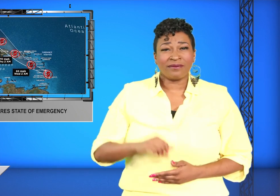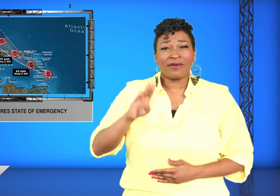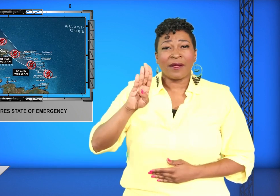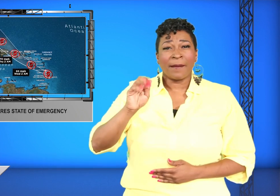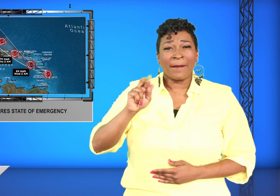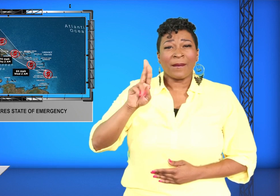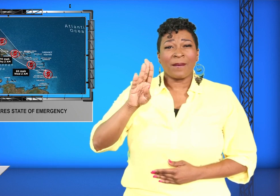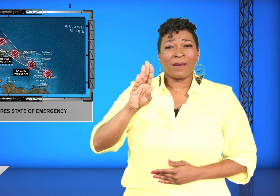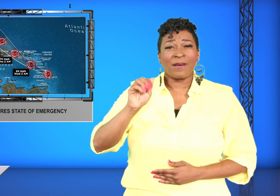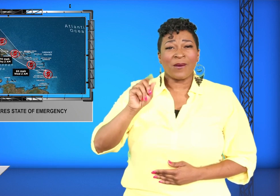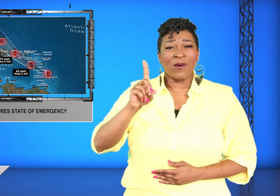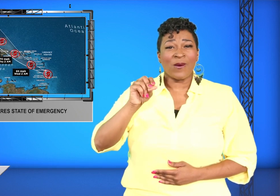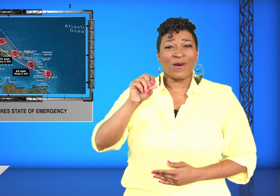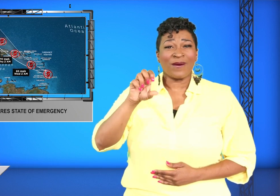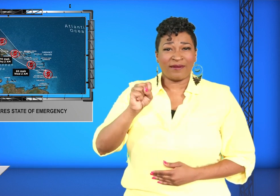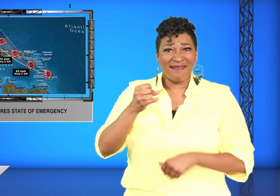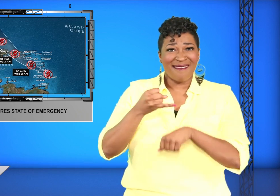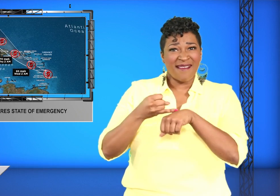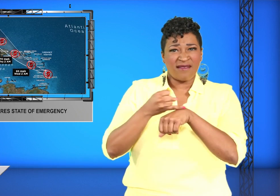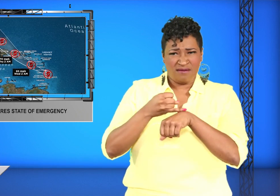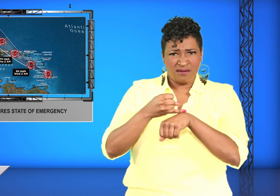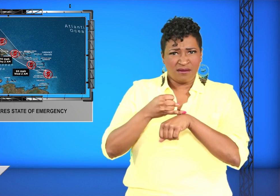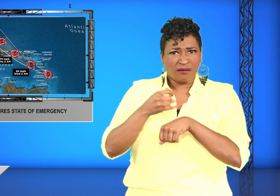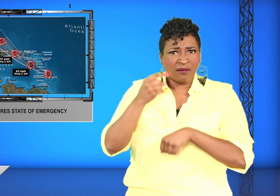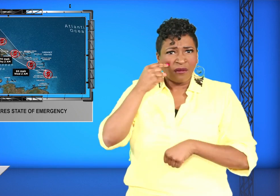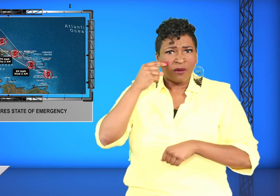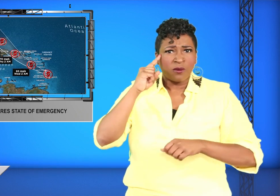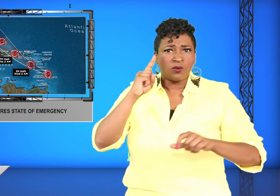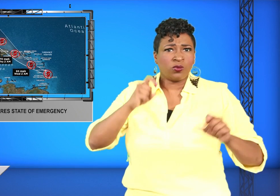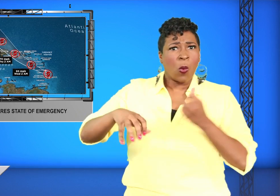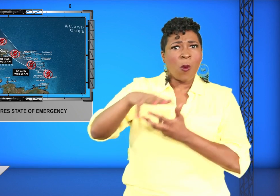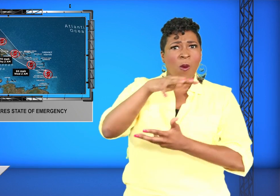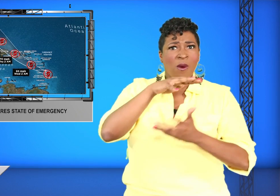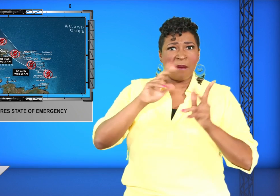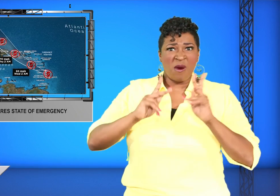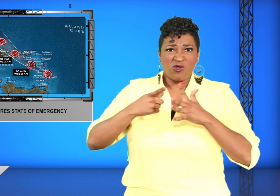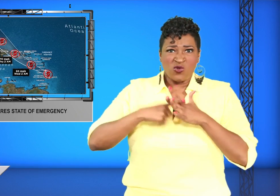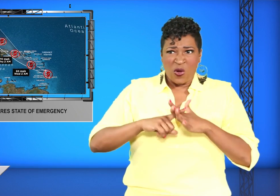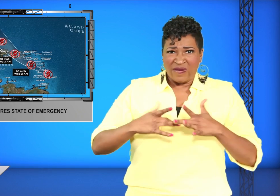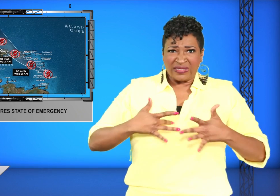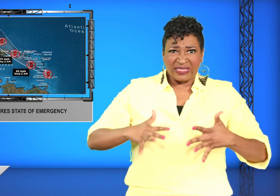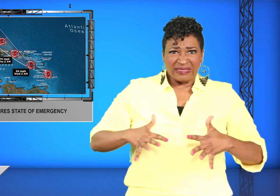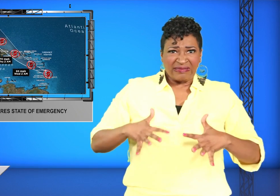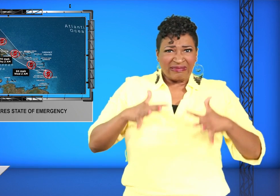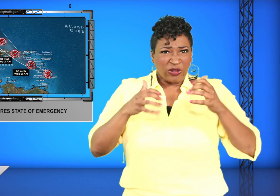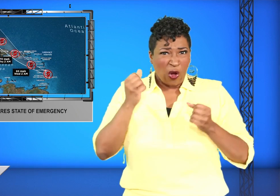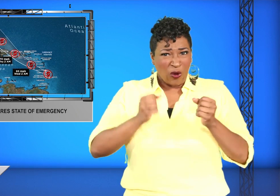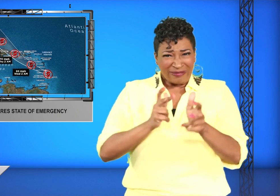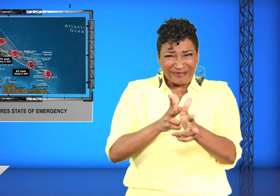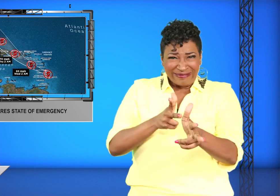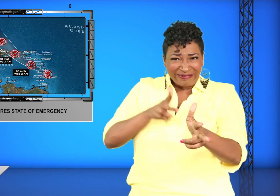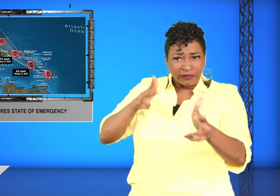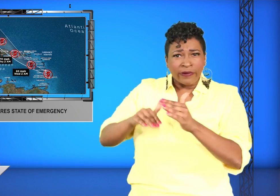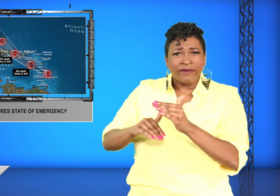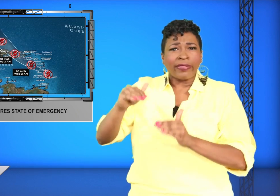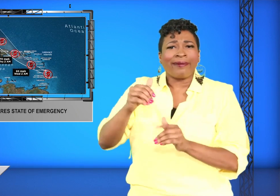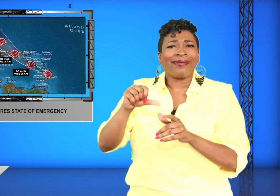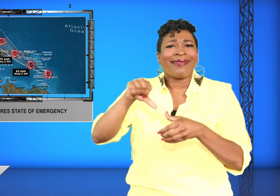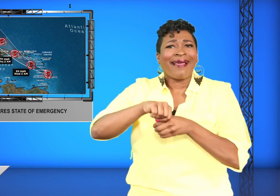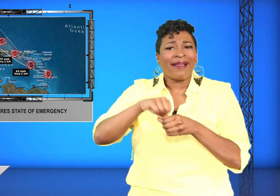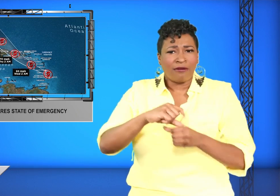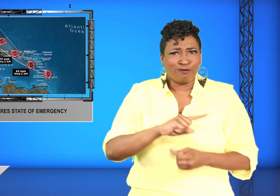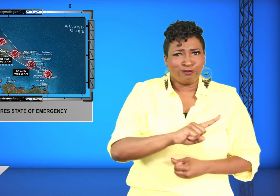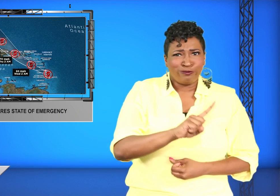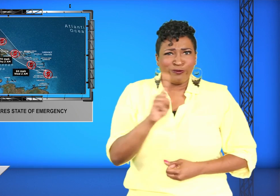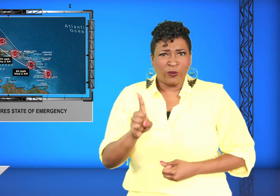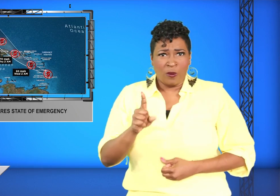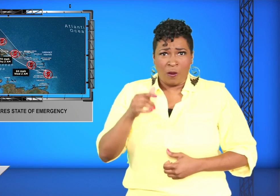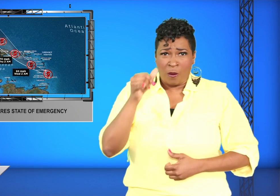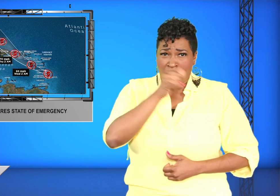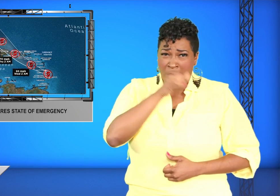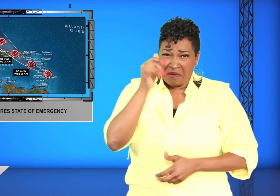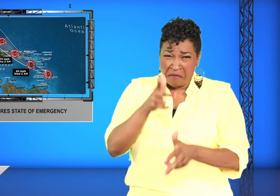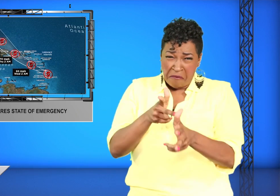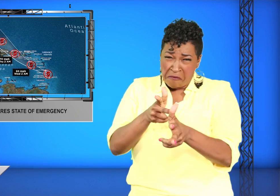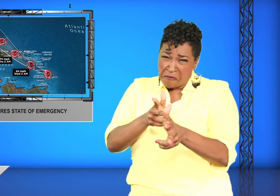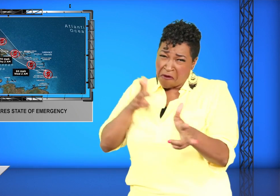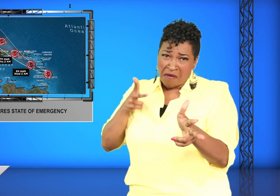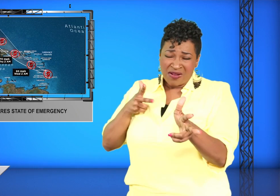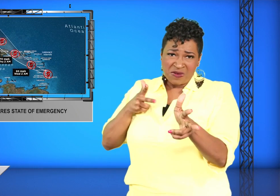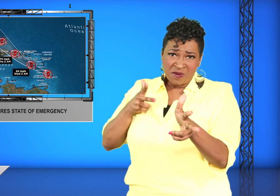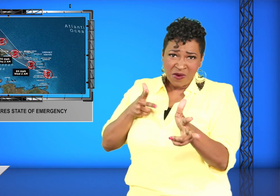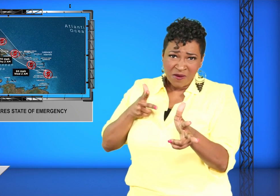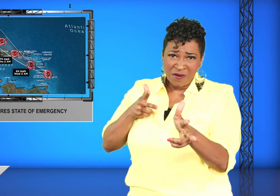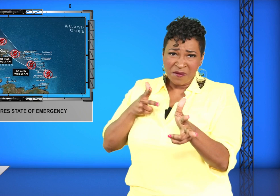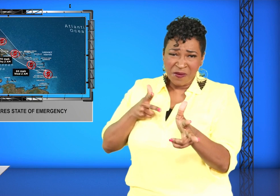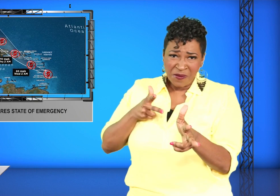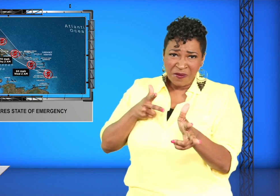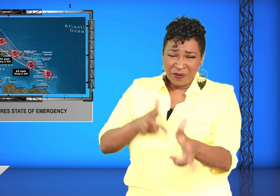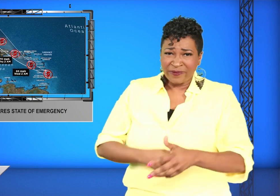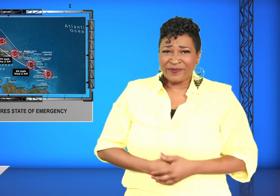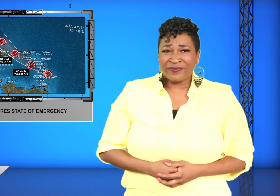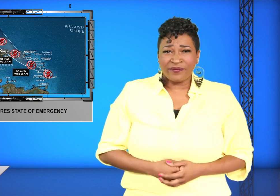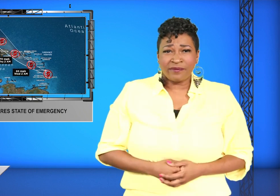In Barbados, anxiety over the storm has motorists lined up bumper-to-bumper to fill up on gas.